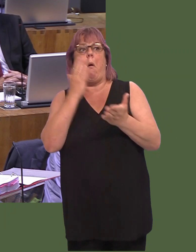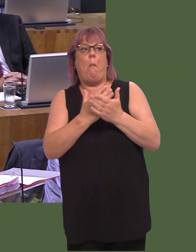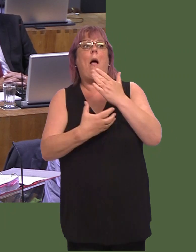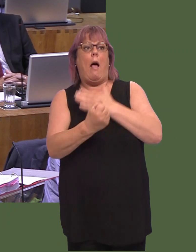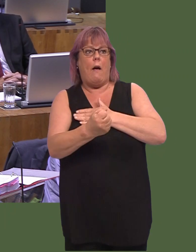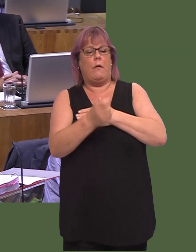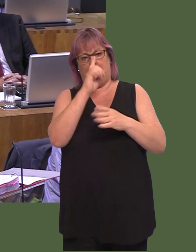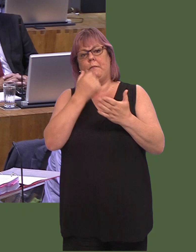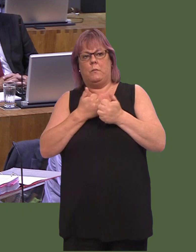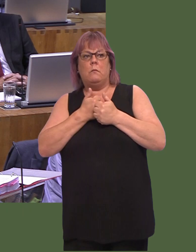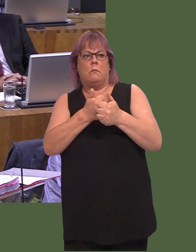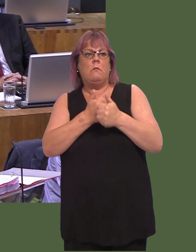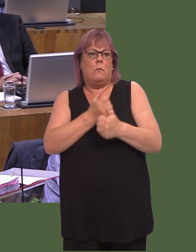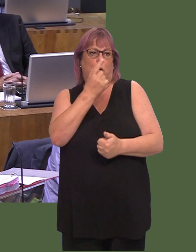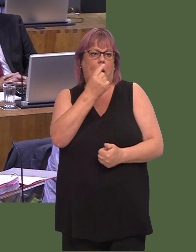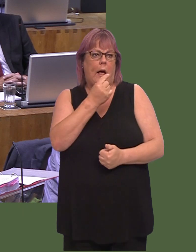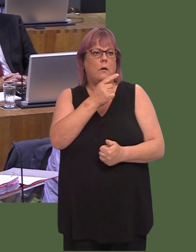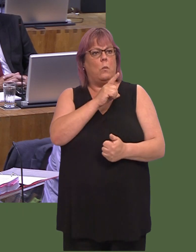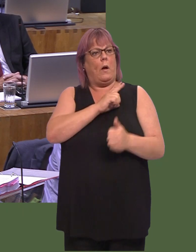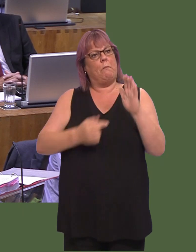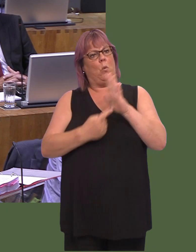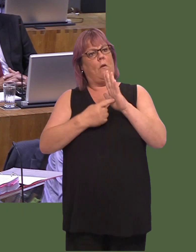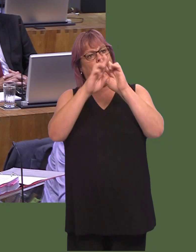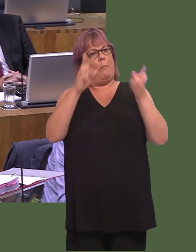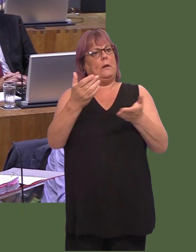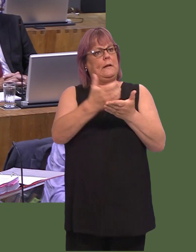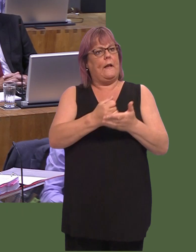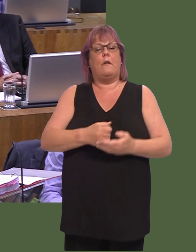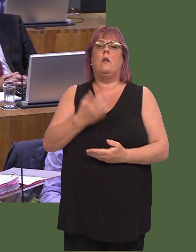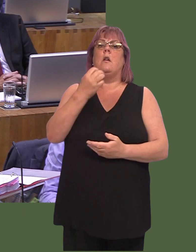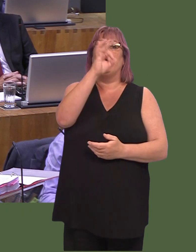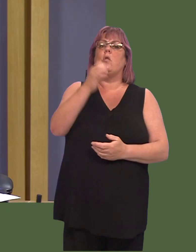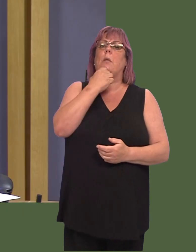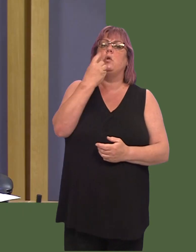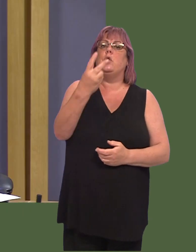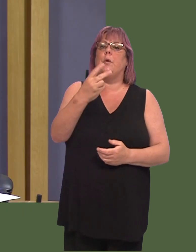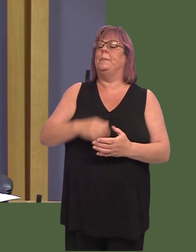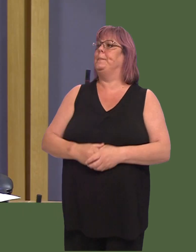genuine difficulty as far as some residents are concerned in order to make buildings safer. Mark Reckless AM: 2.